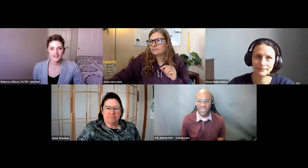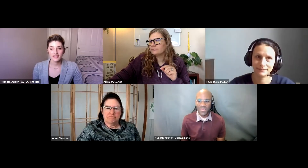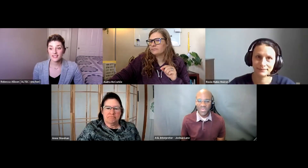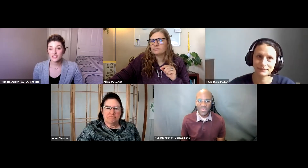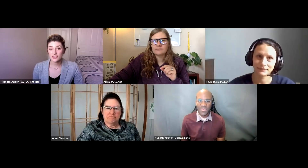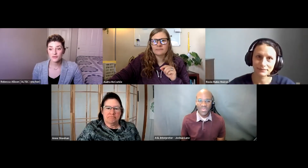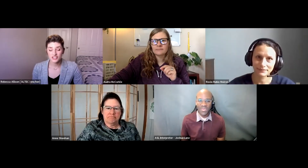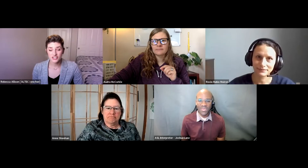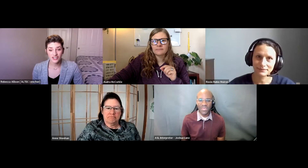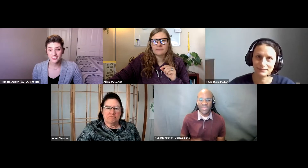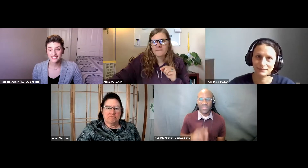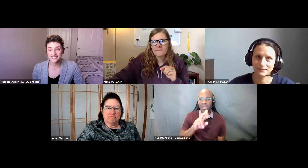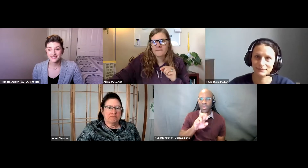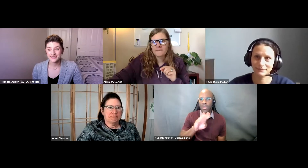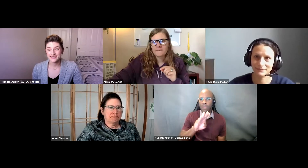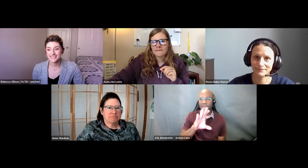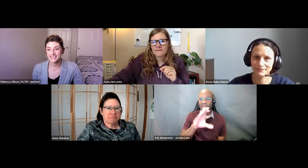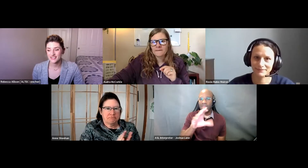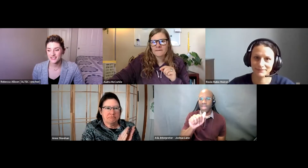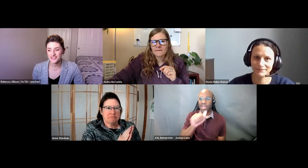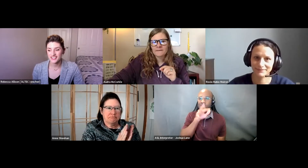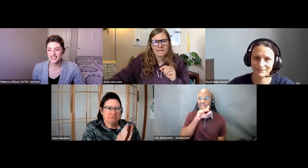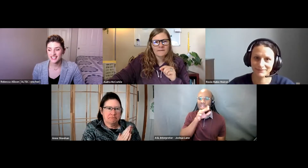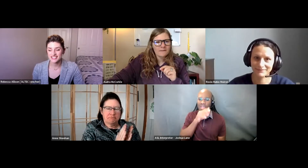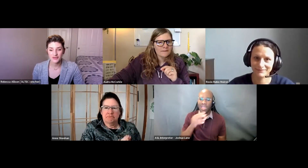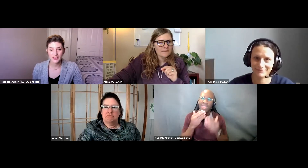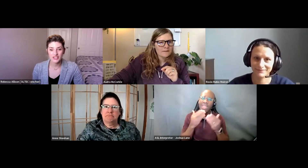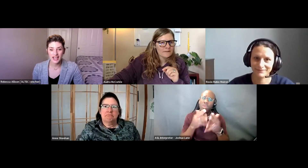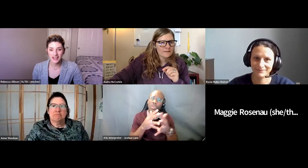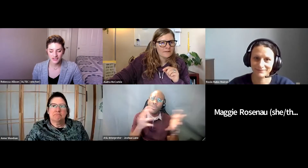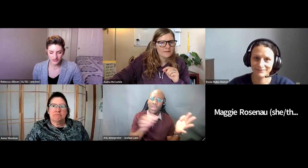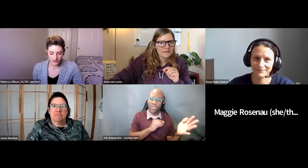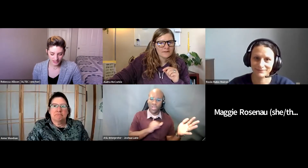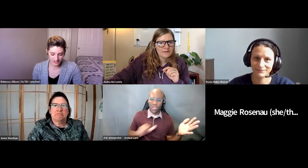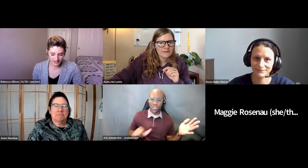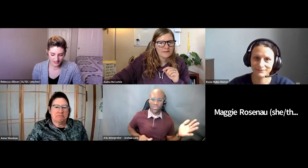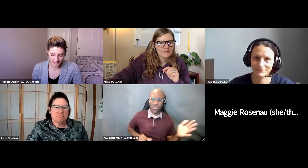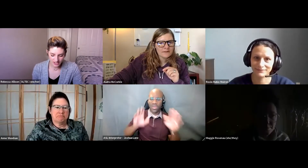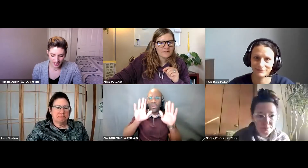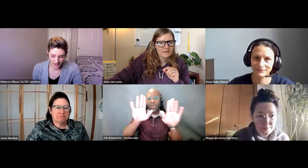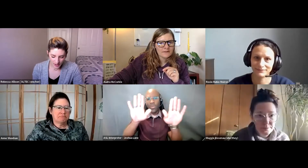Thank you so much Audra. This is fantastic. We do have a few questions in the chat.